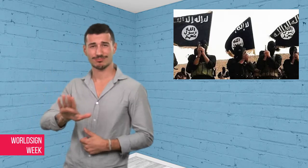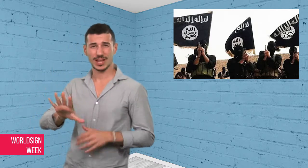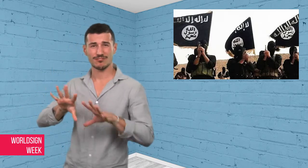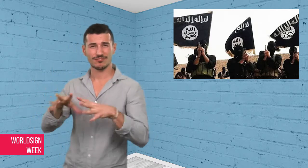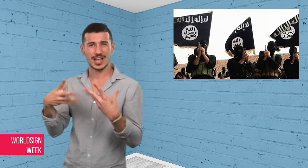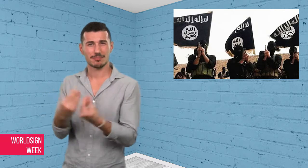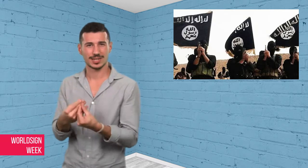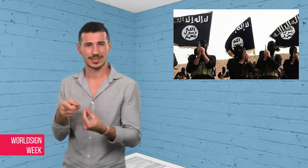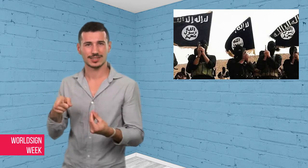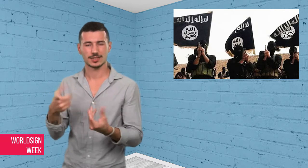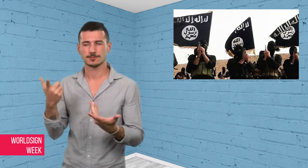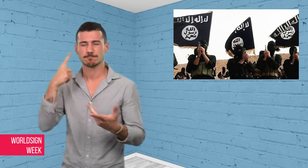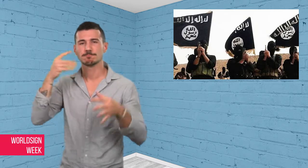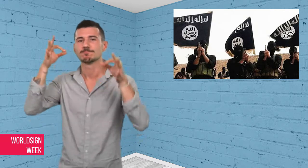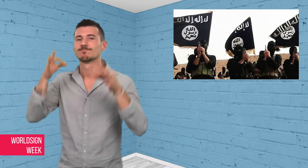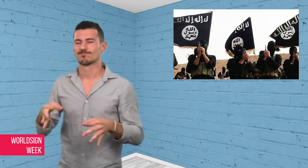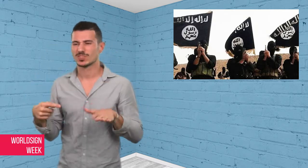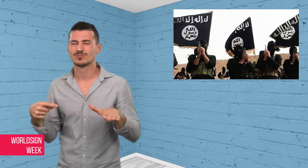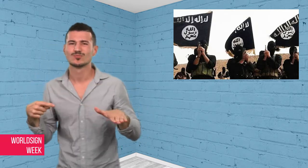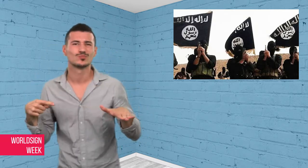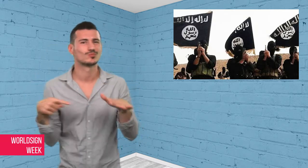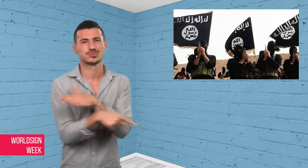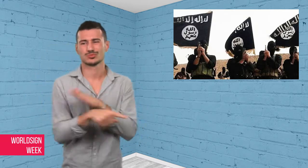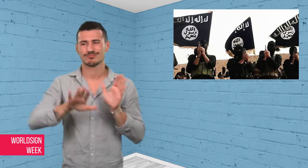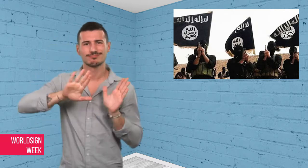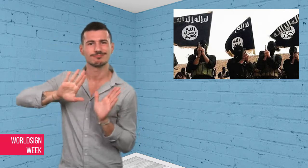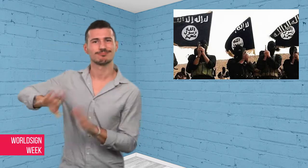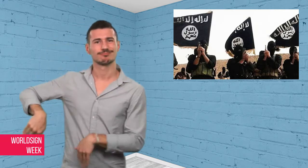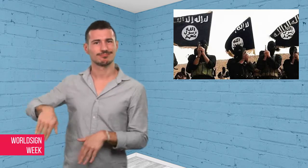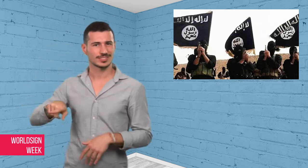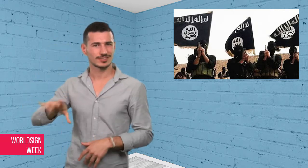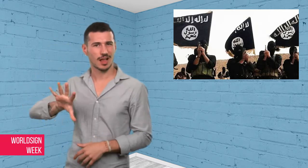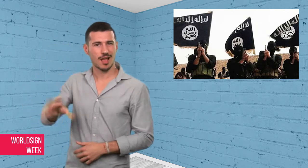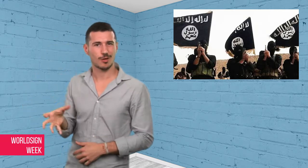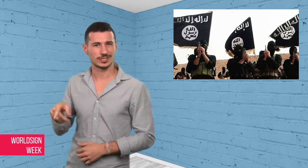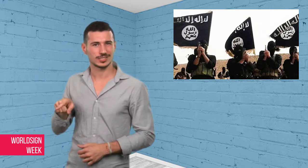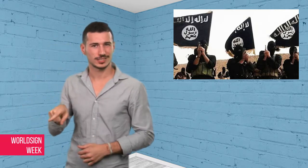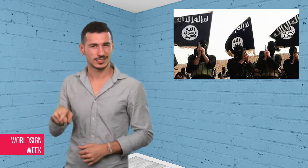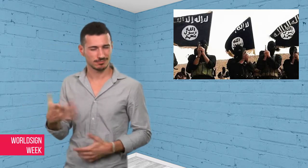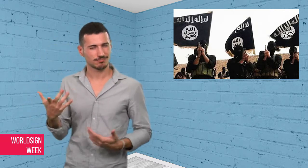Lawand’s life.Their journey was quite dangerous because they